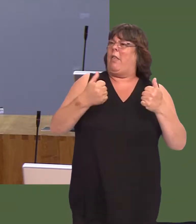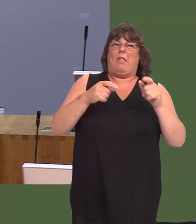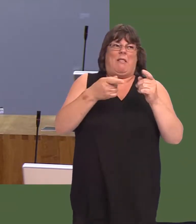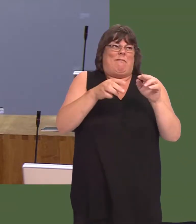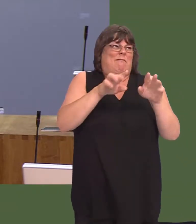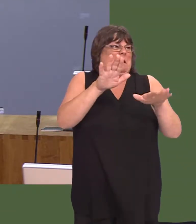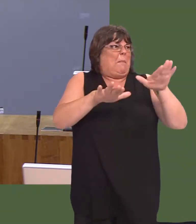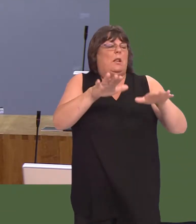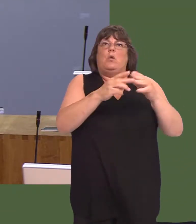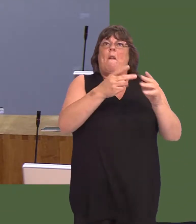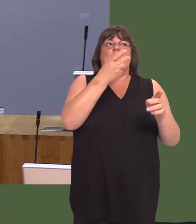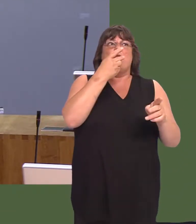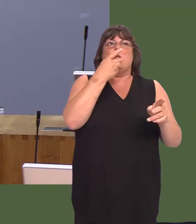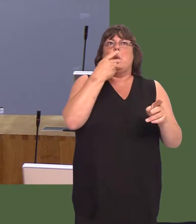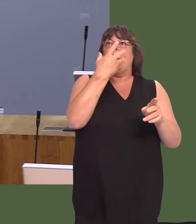day on peopleís health.